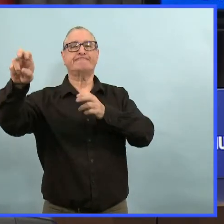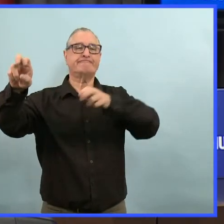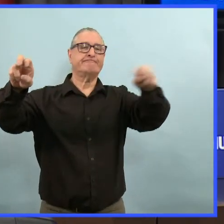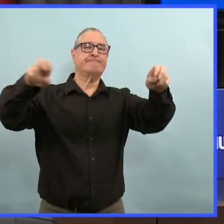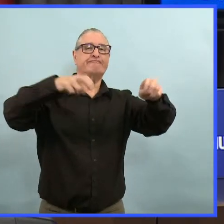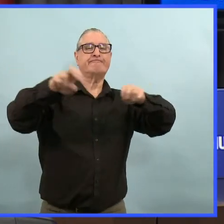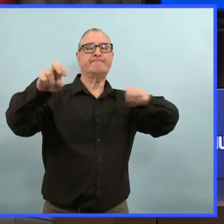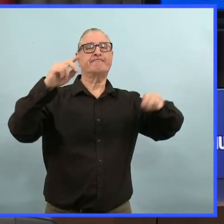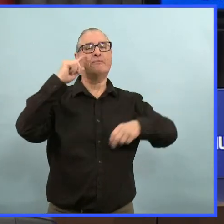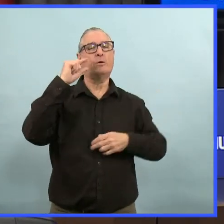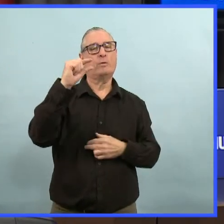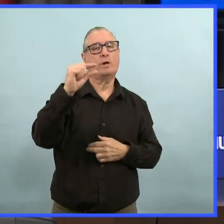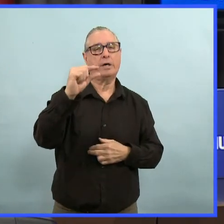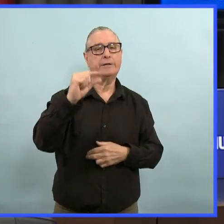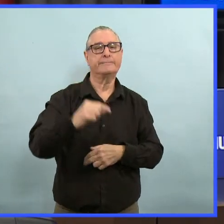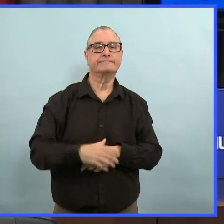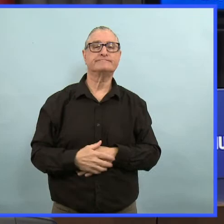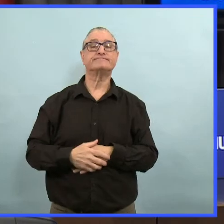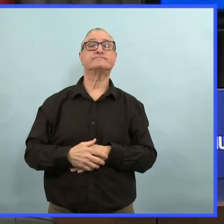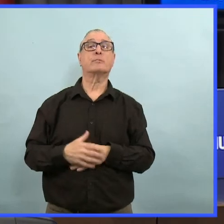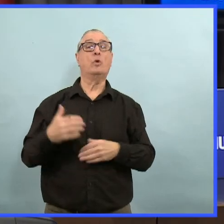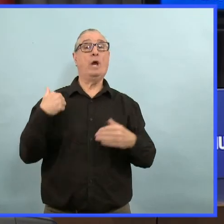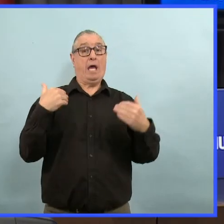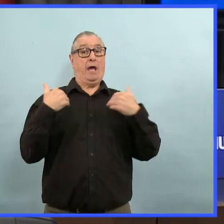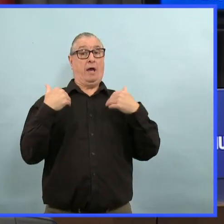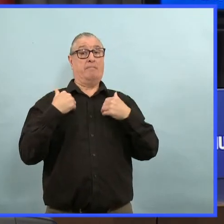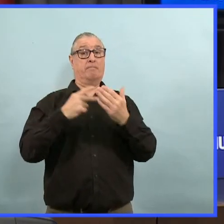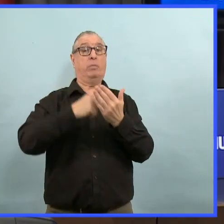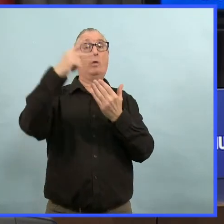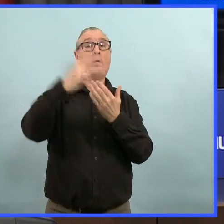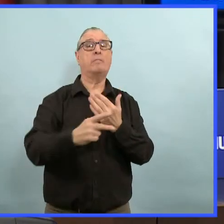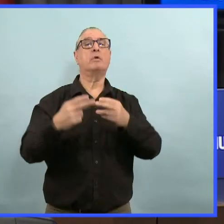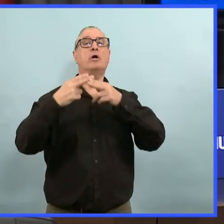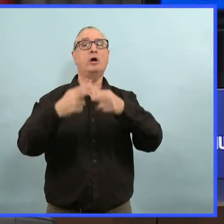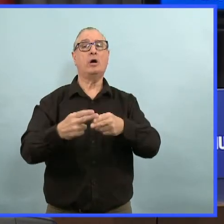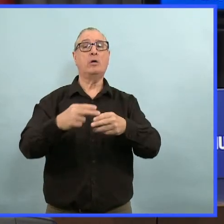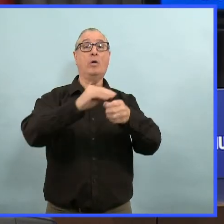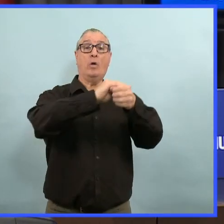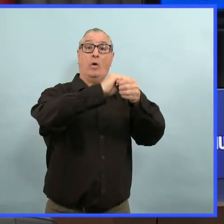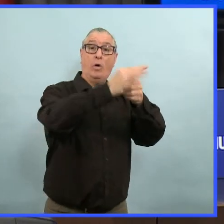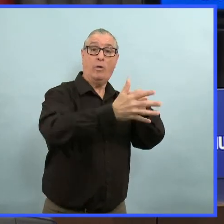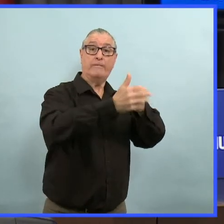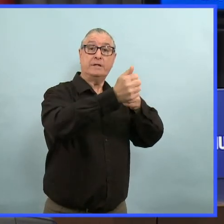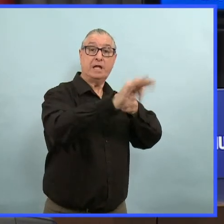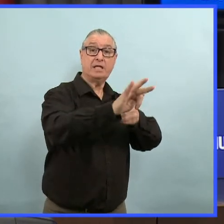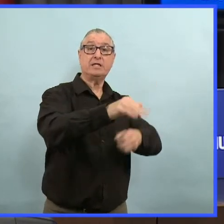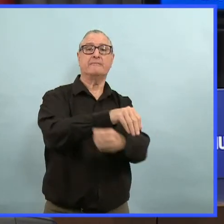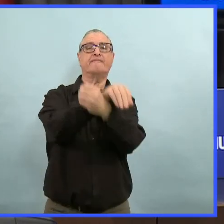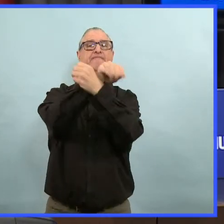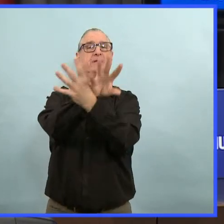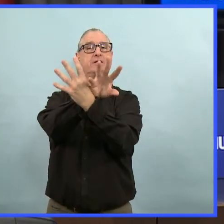program or vcup this program continues to provide home care to patients with covid